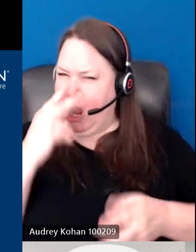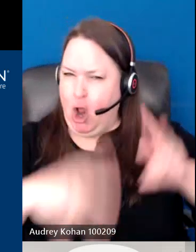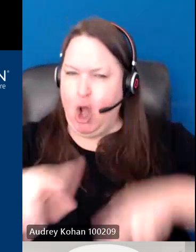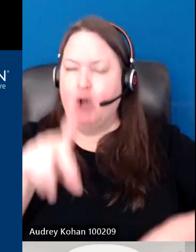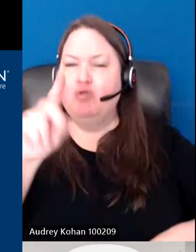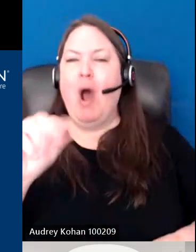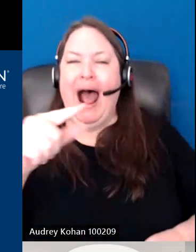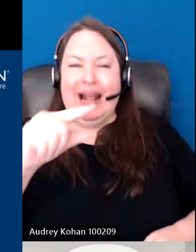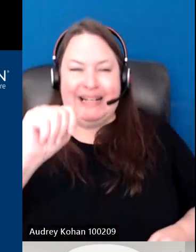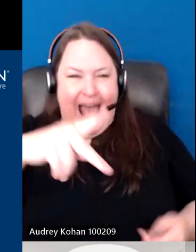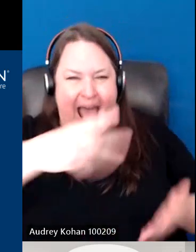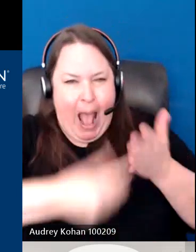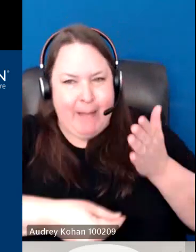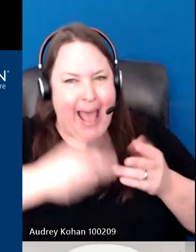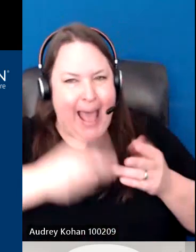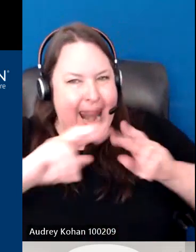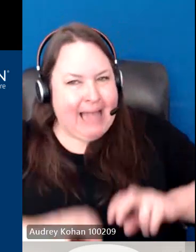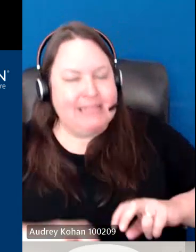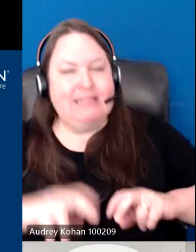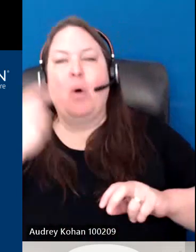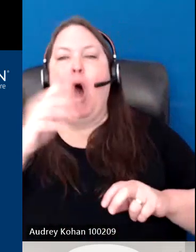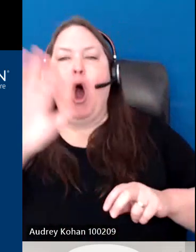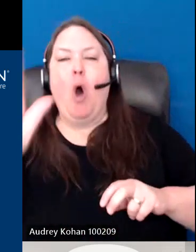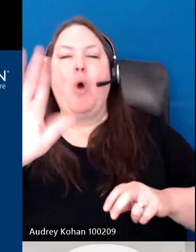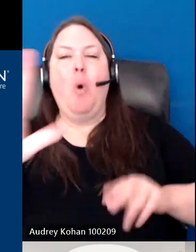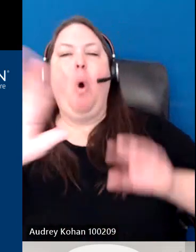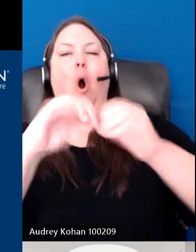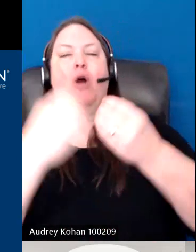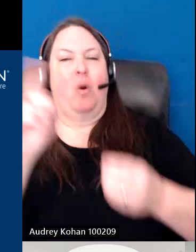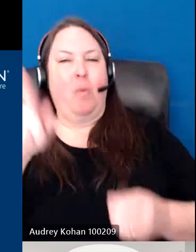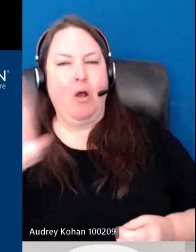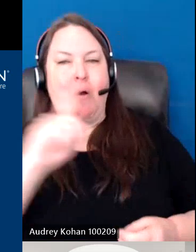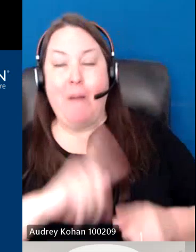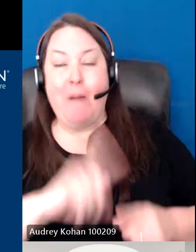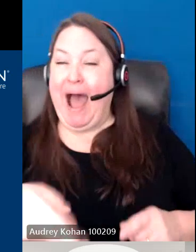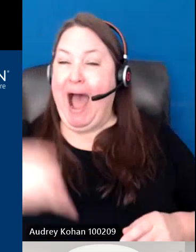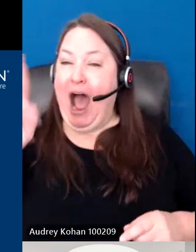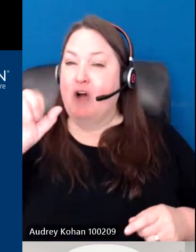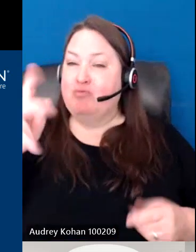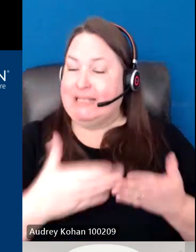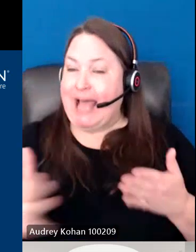what your organization's at and what you think but the high-risk things are consents discharge